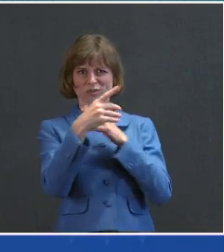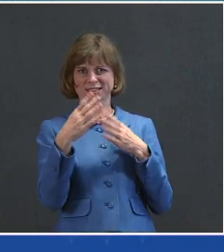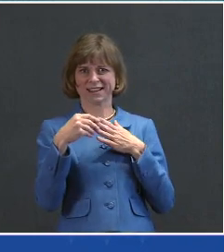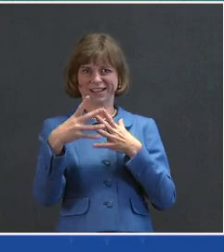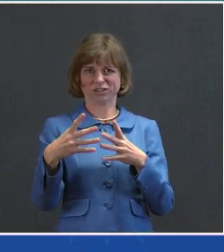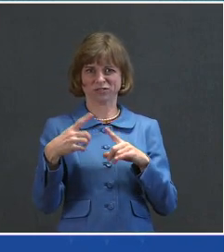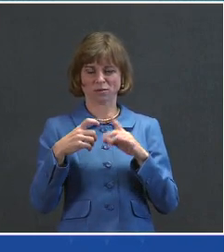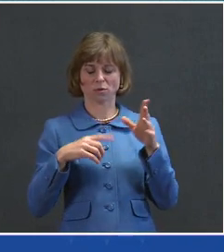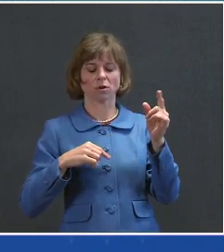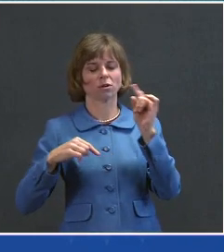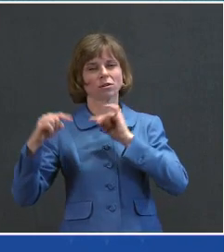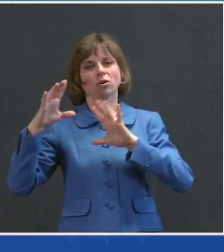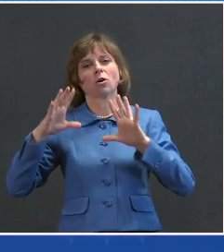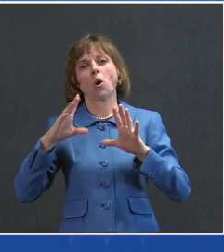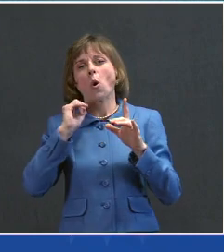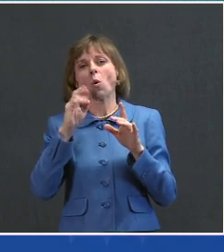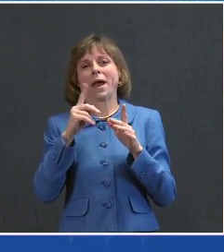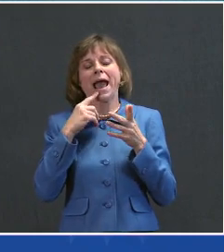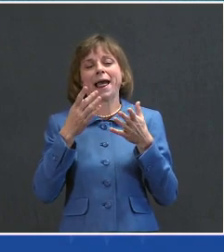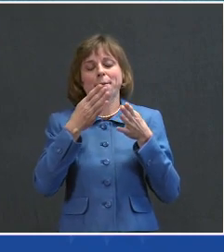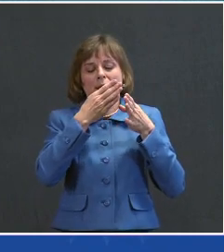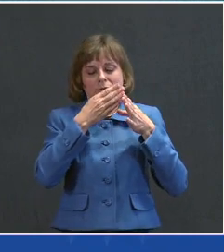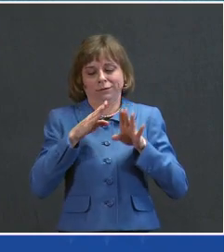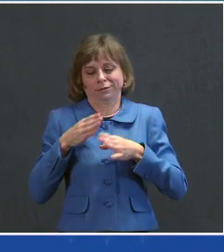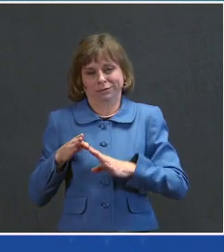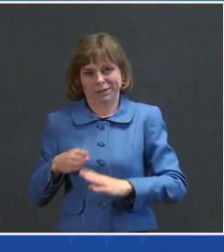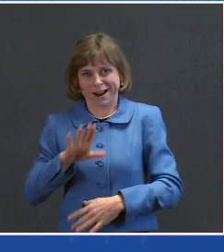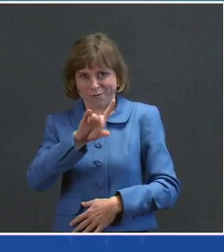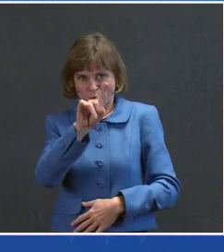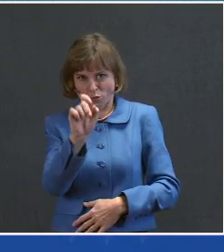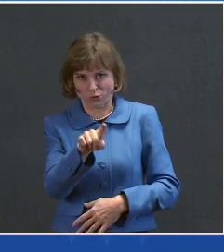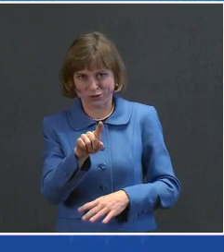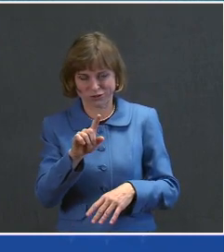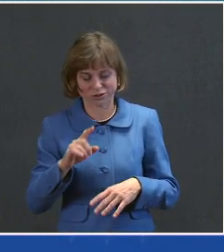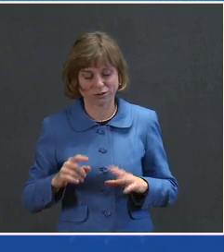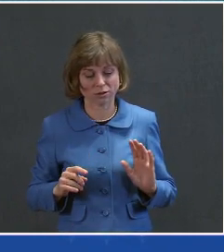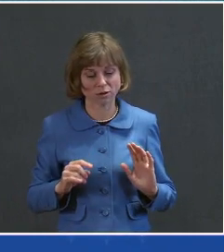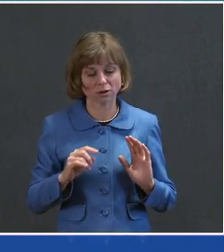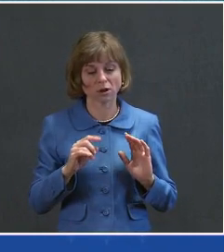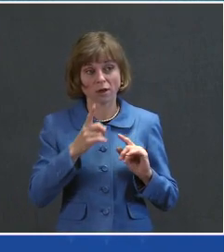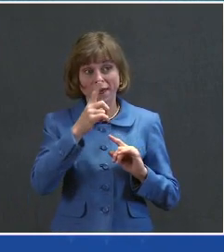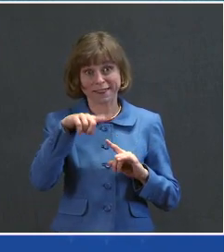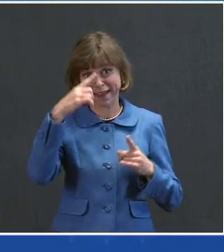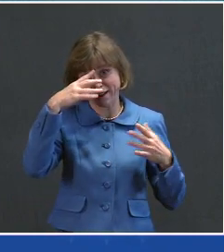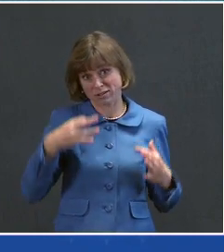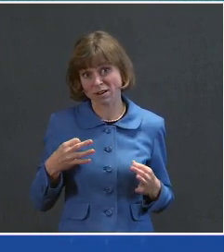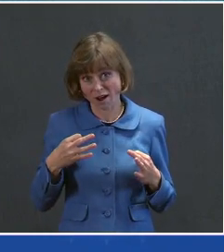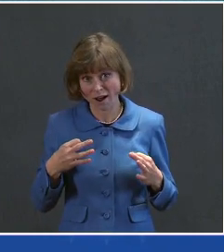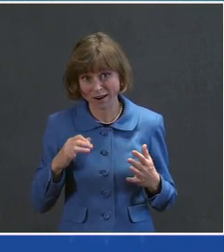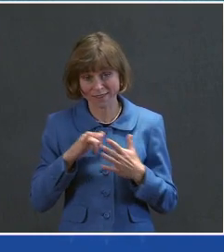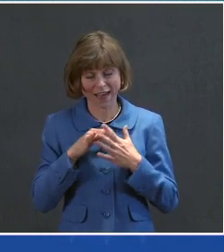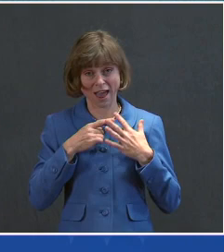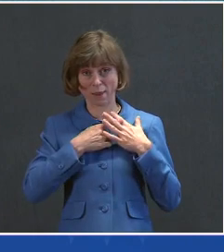let me take these pieces slightly separately, Peter -- made a determination that from the beginning of the moment --